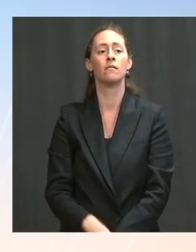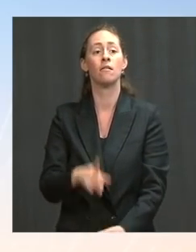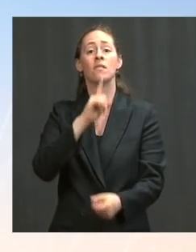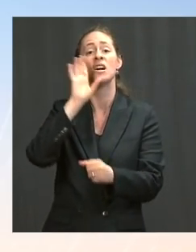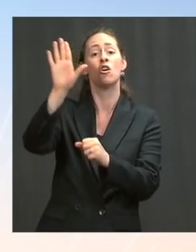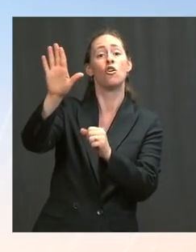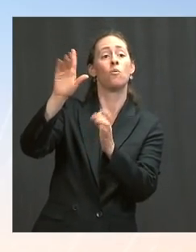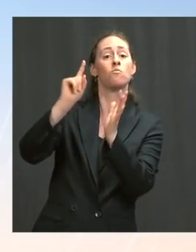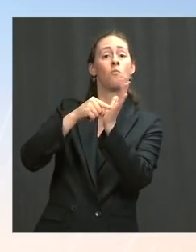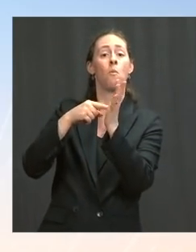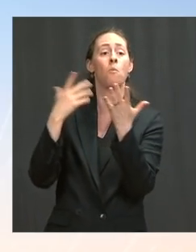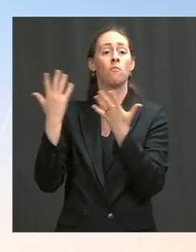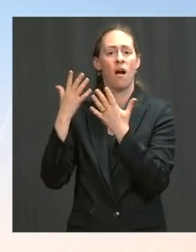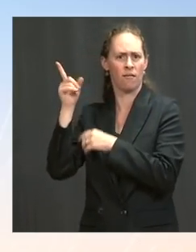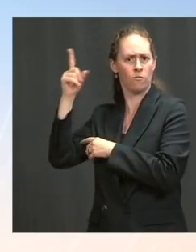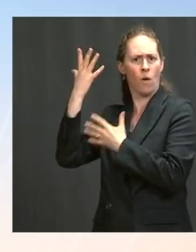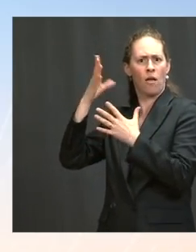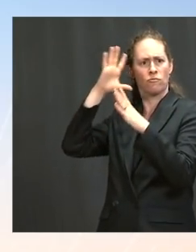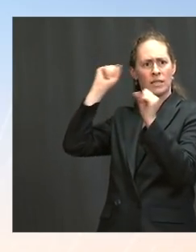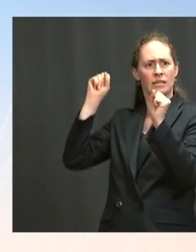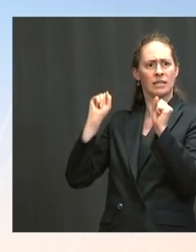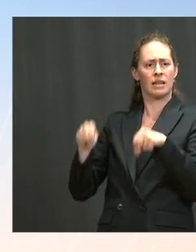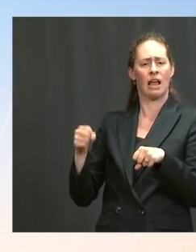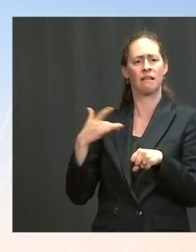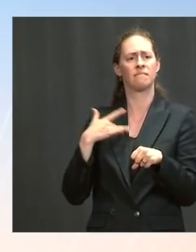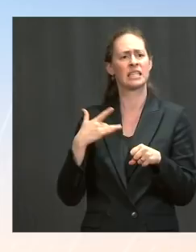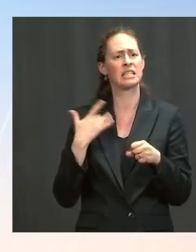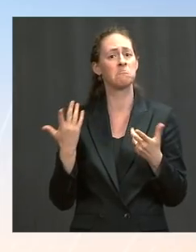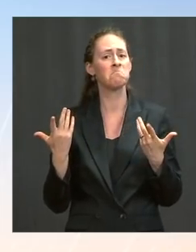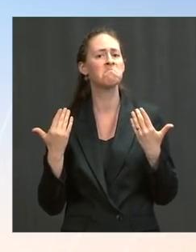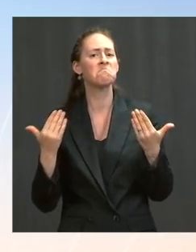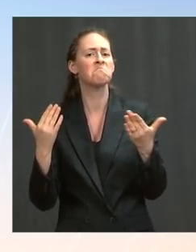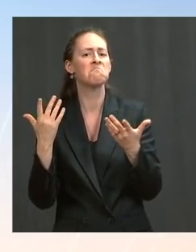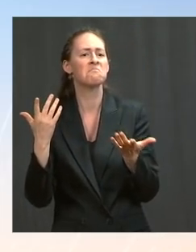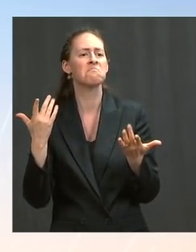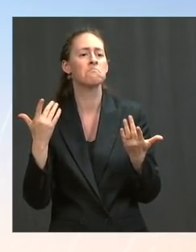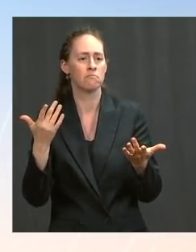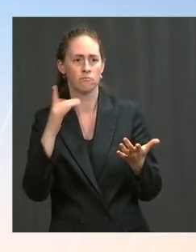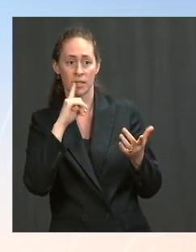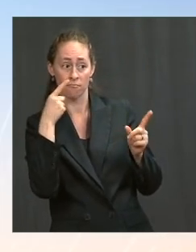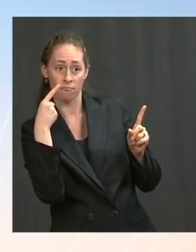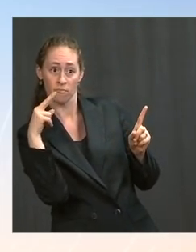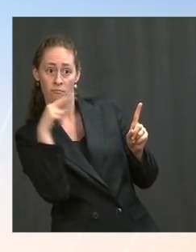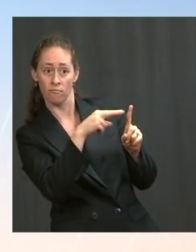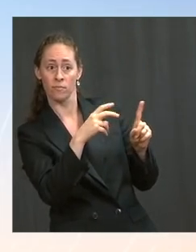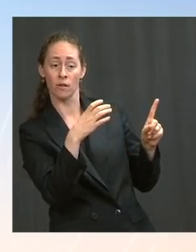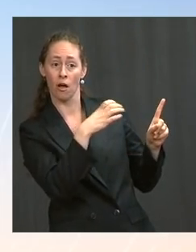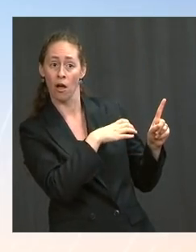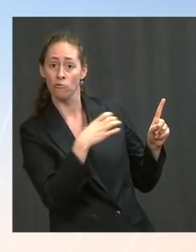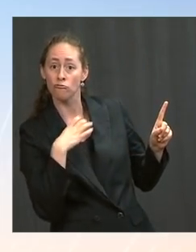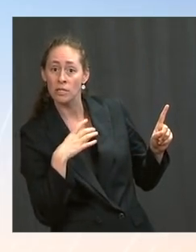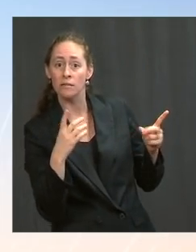and I think it's safe to say that leaders in Congress -- Speaker Pelosi, senator -- Leader Schumer, and including Republicans